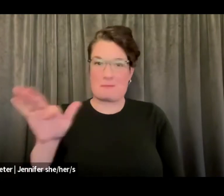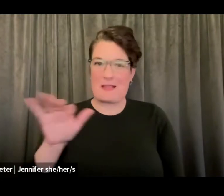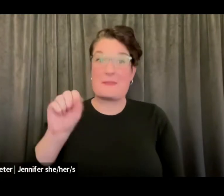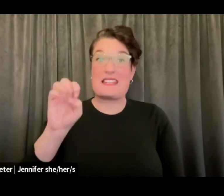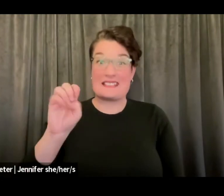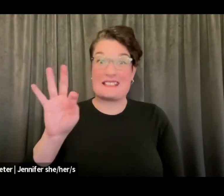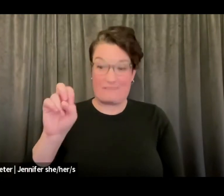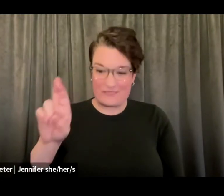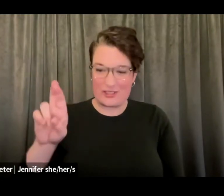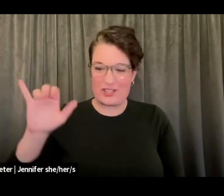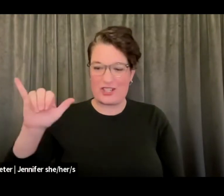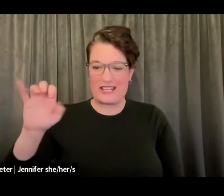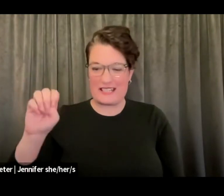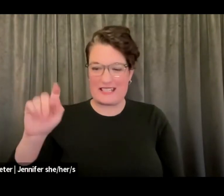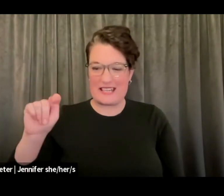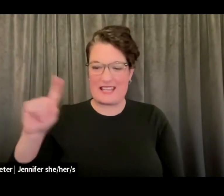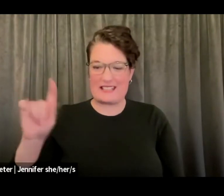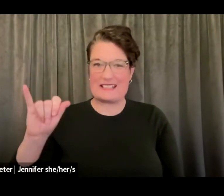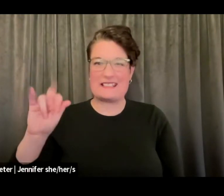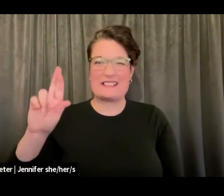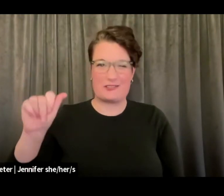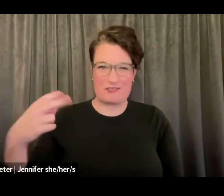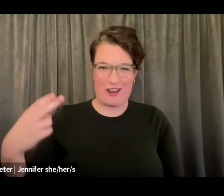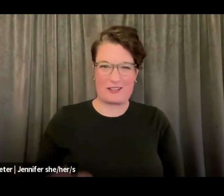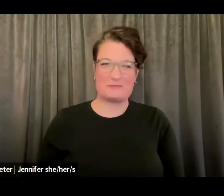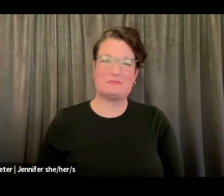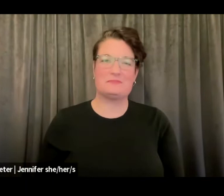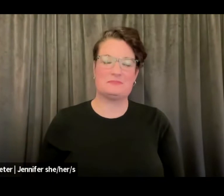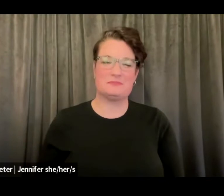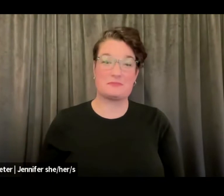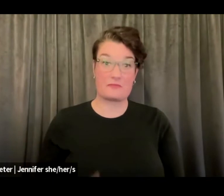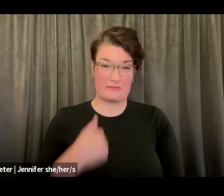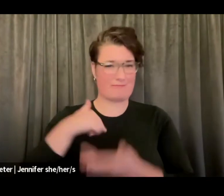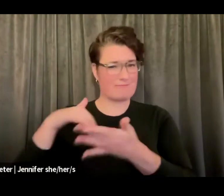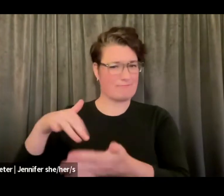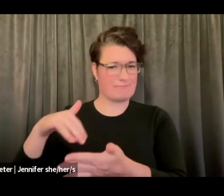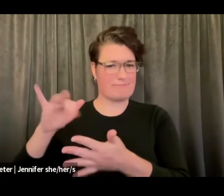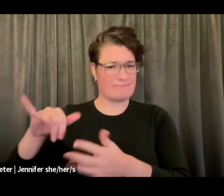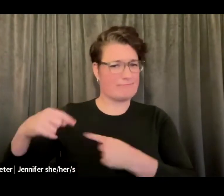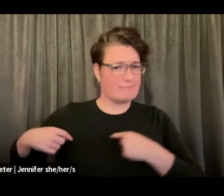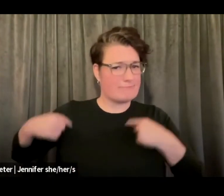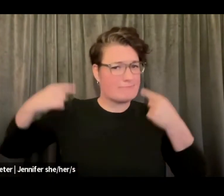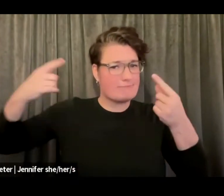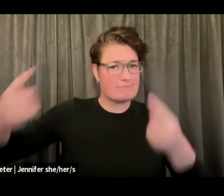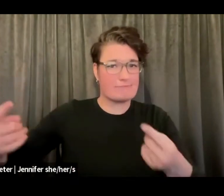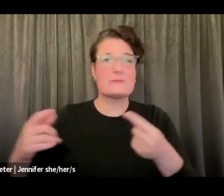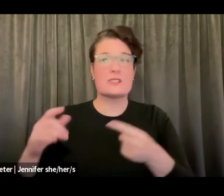And as well as conversations and studying with Nomy and other friends and colleagues.